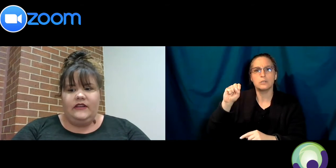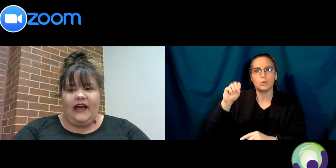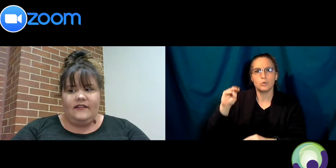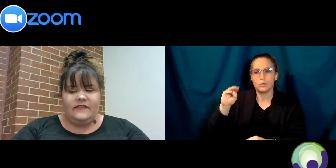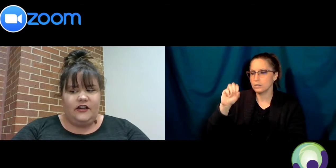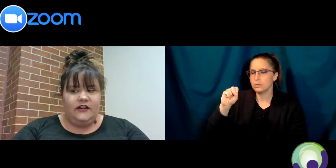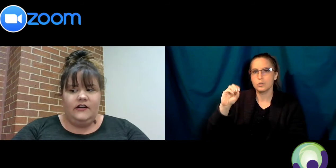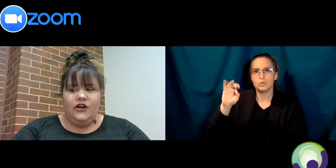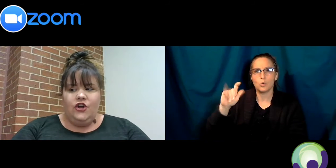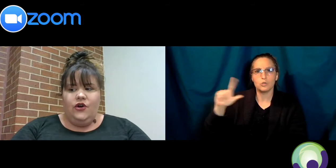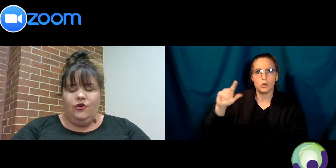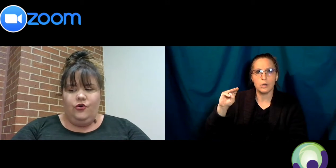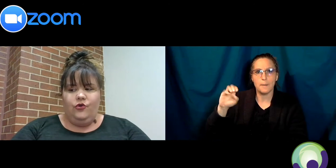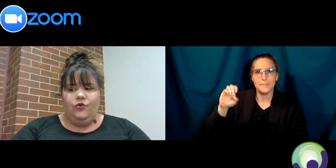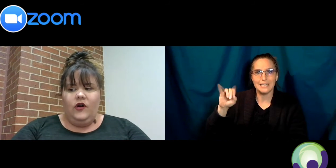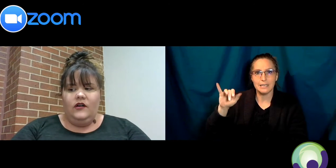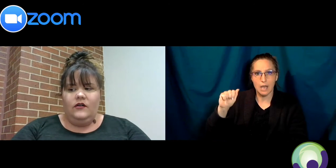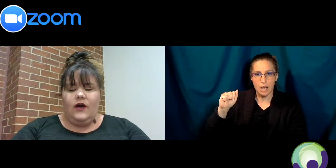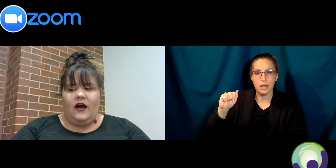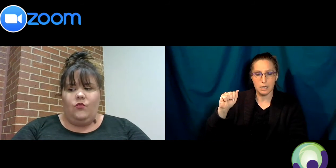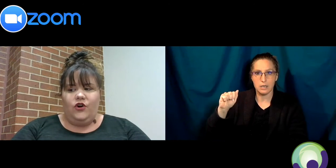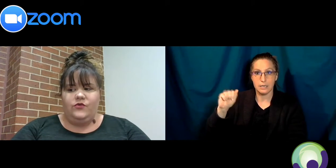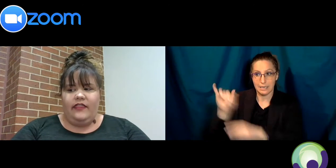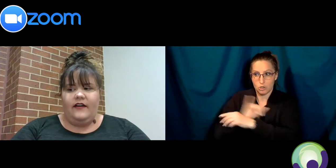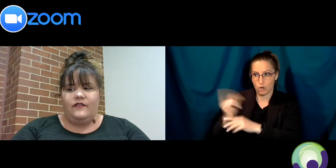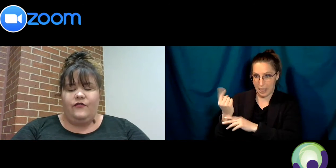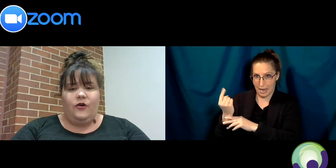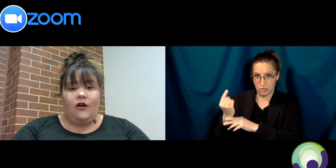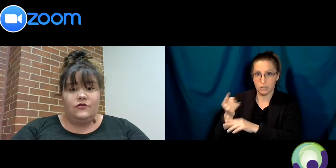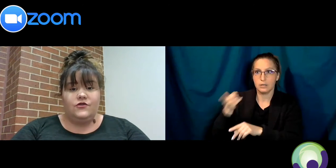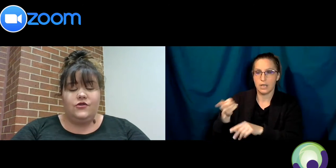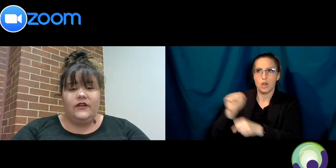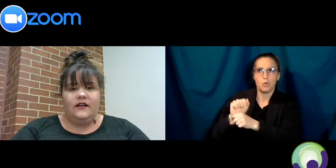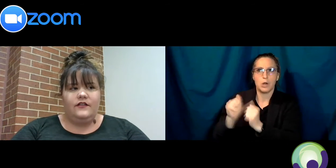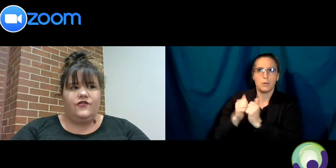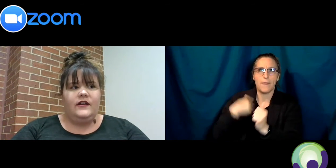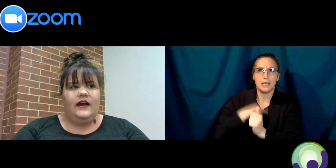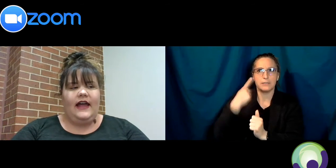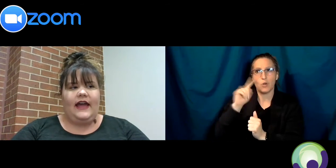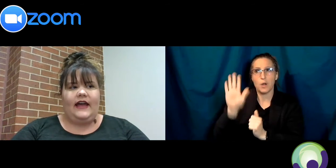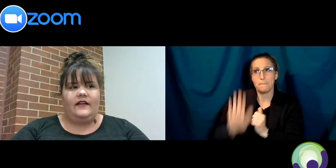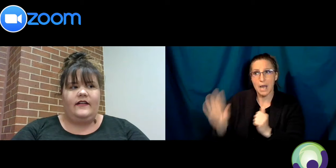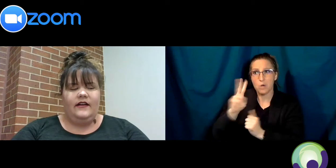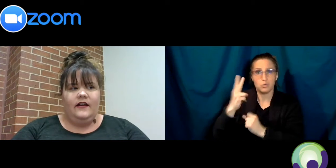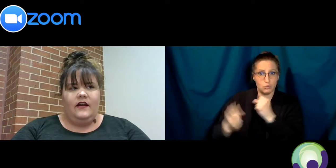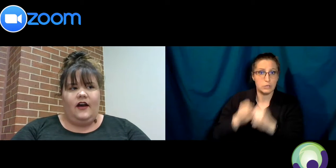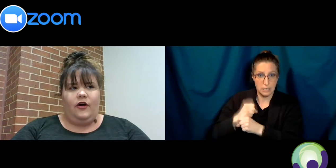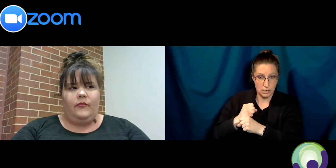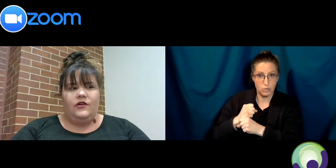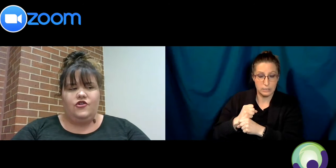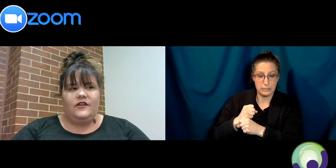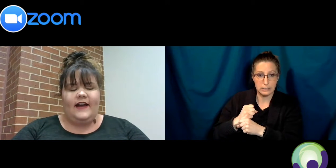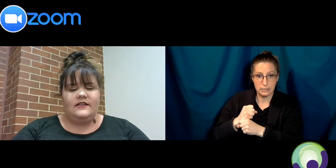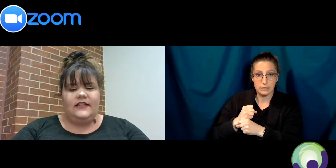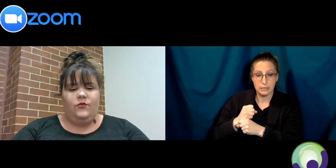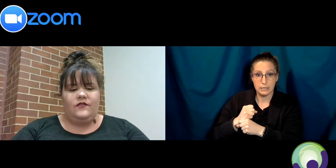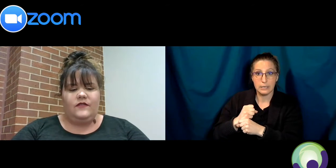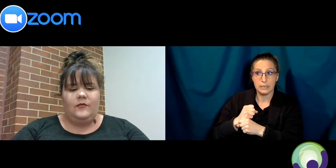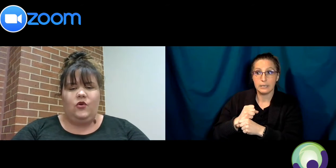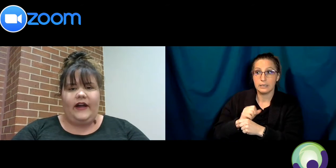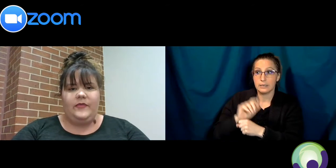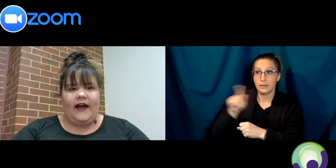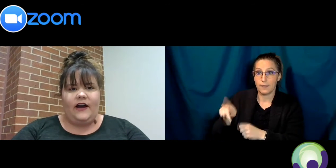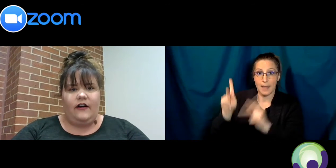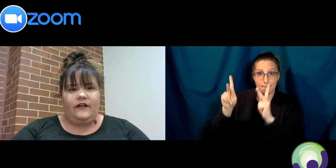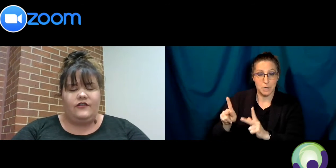last year who worked with us for about two years and she technically was employed by our